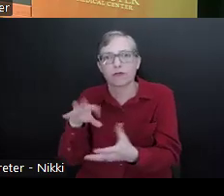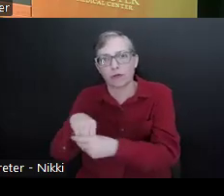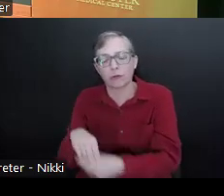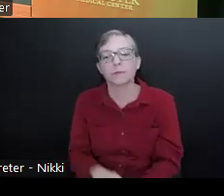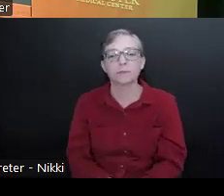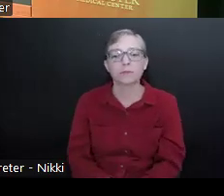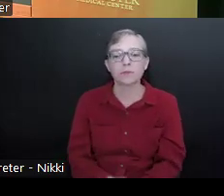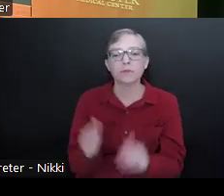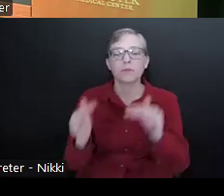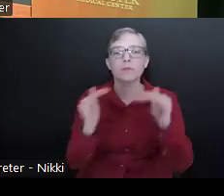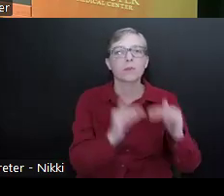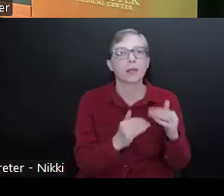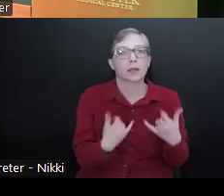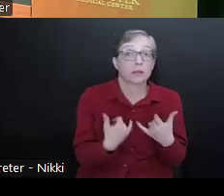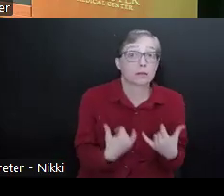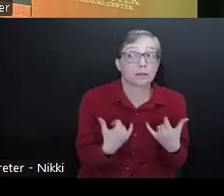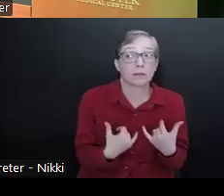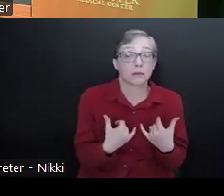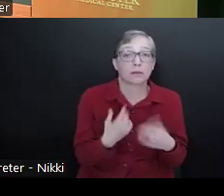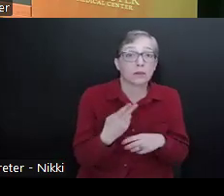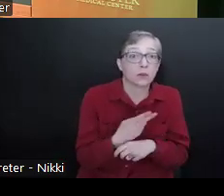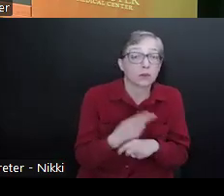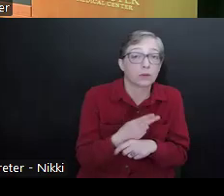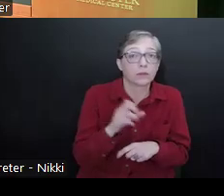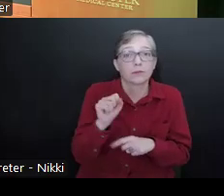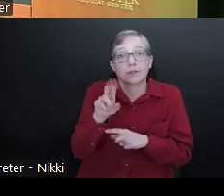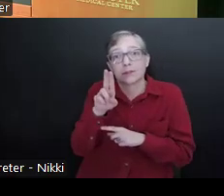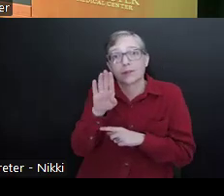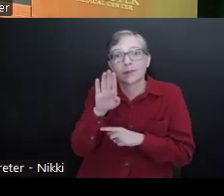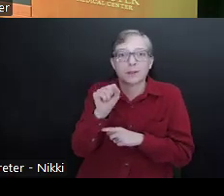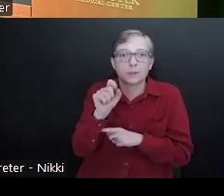use treatment we actually you know I don't know we we don't have that for most of our studies we